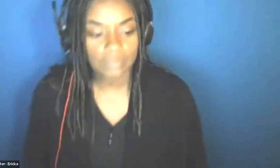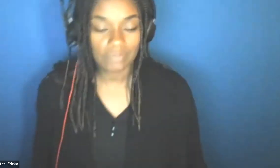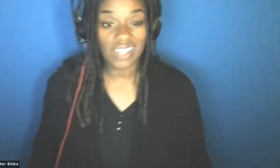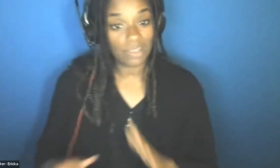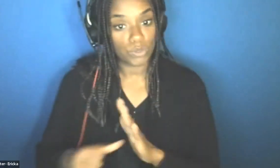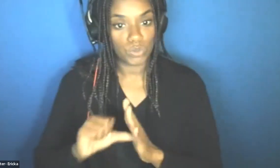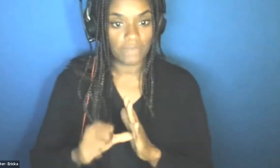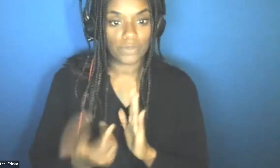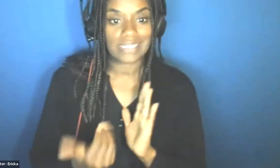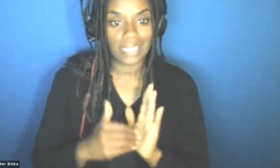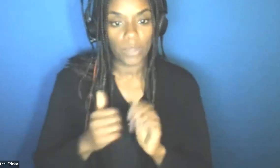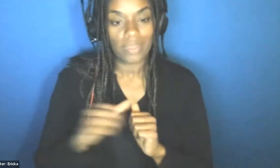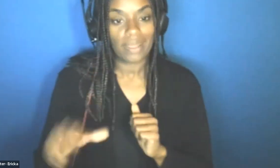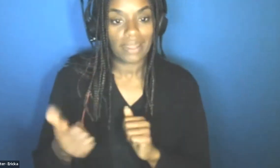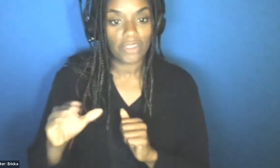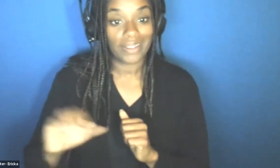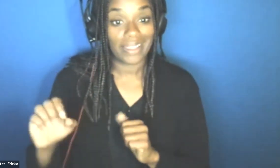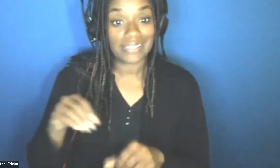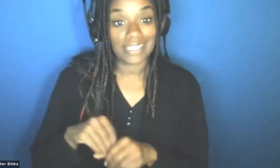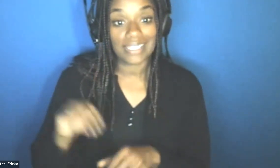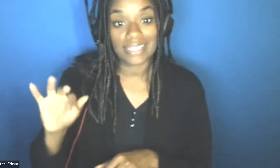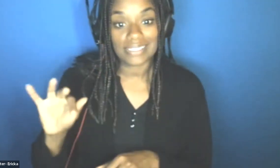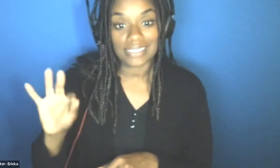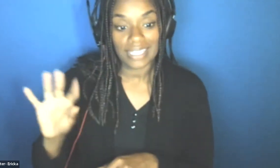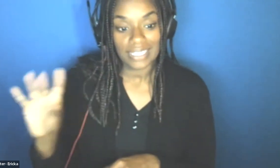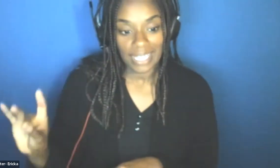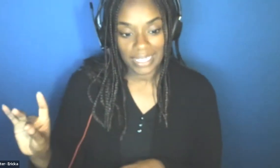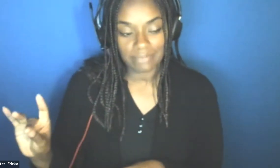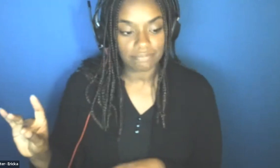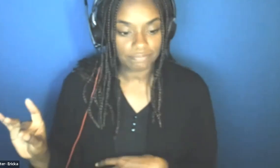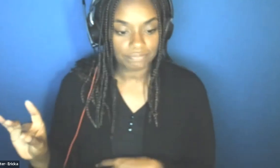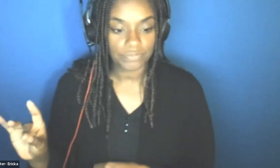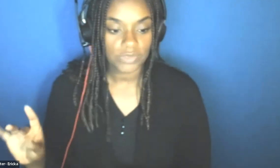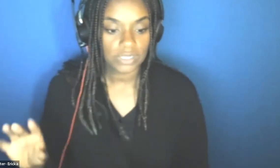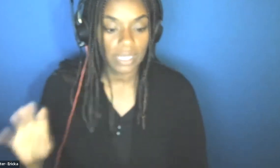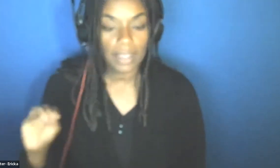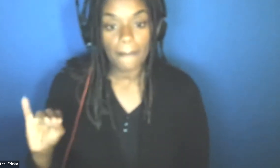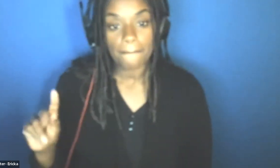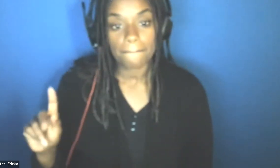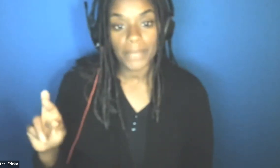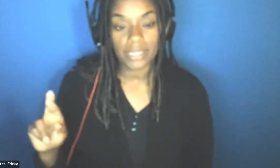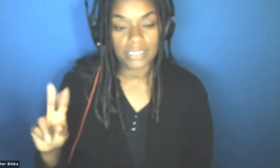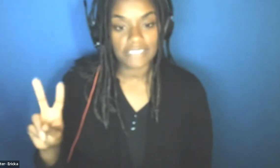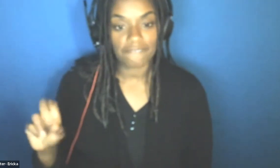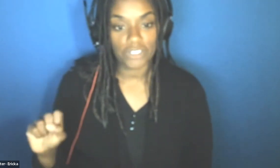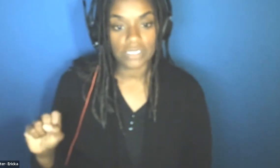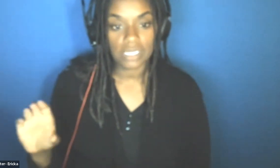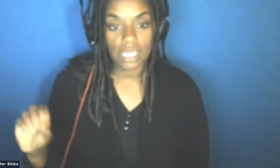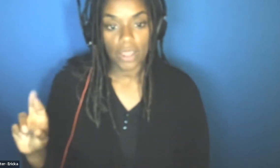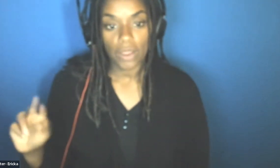One is Williams versus Windel, after the tenth circuit in 1996, that upheld that alcoholism was a covered disability under the ADA.